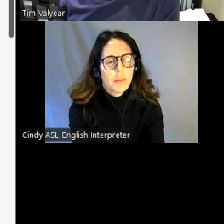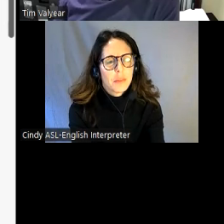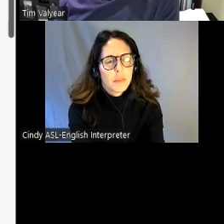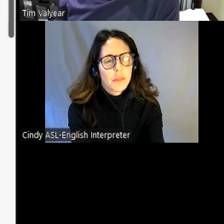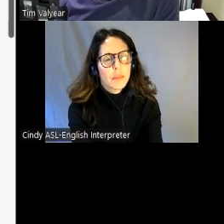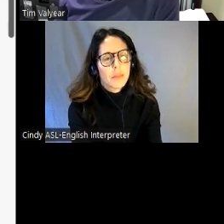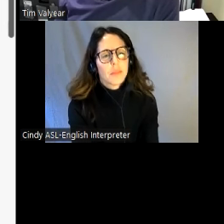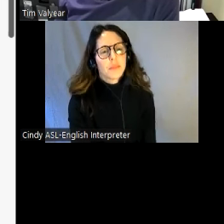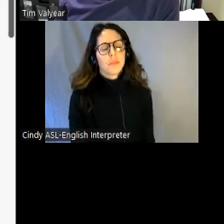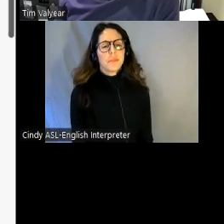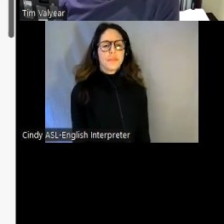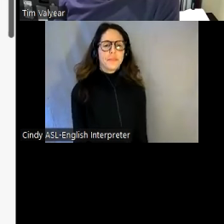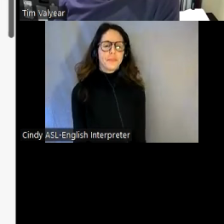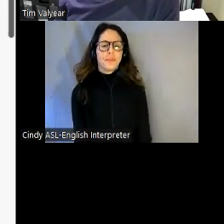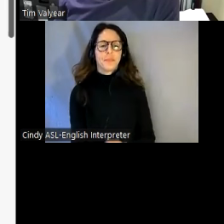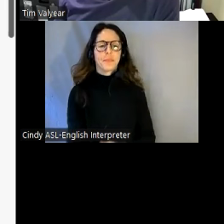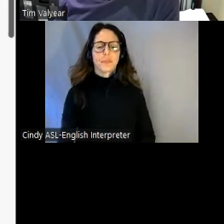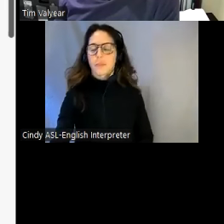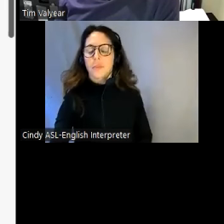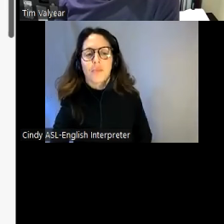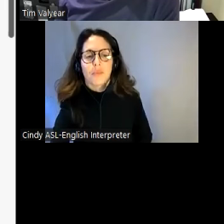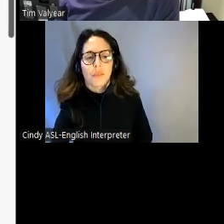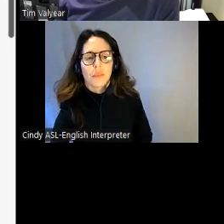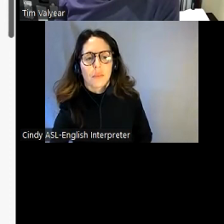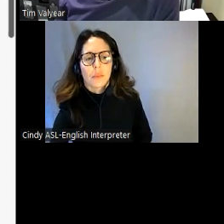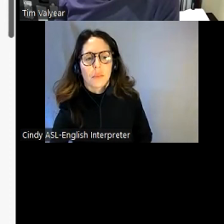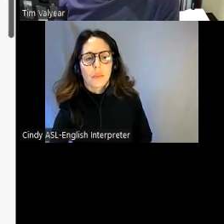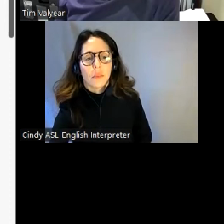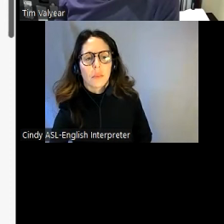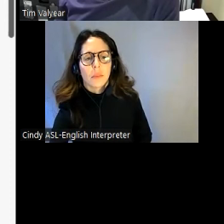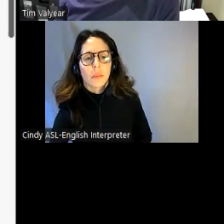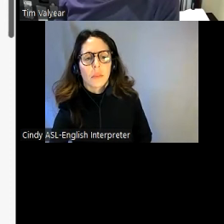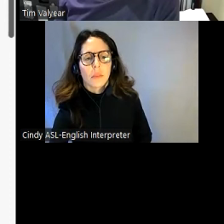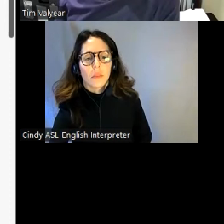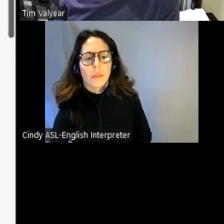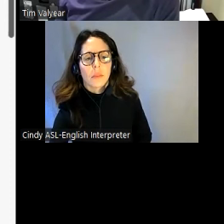The more steps you take, the safer you will be against COVID-19. If you do these things, we'll put COVID-19